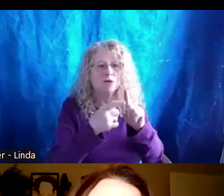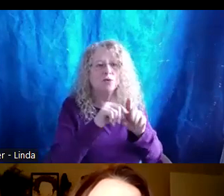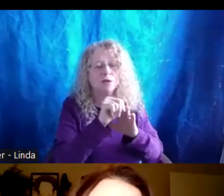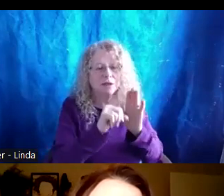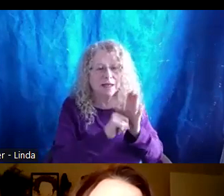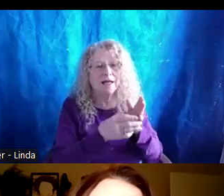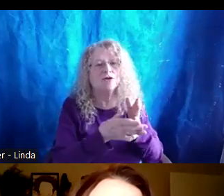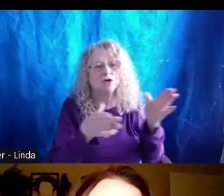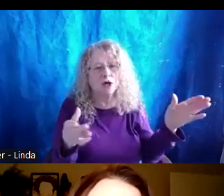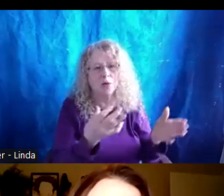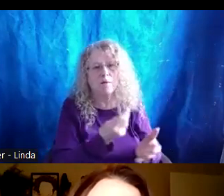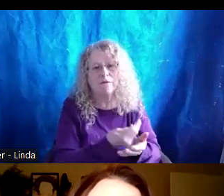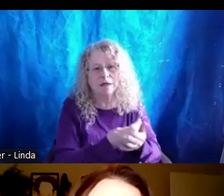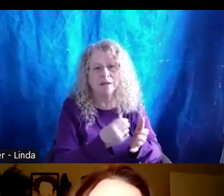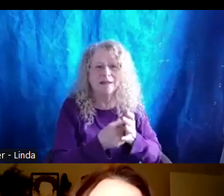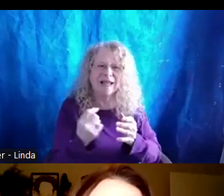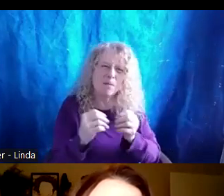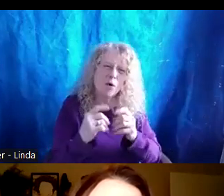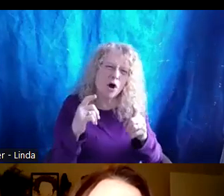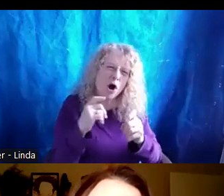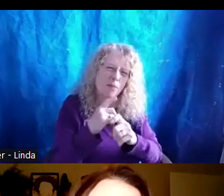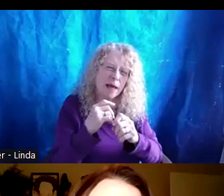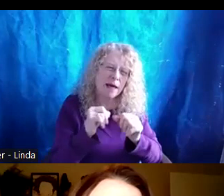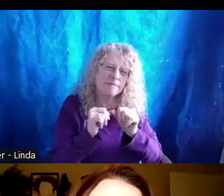SO THAT MADE IT A LITTLE MORE COMPLICATED AND PUSHED OUT THE IMPLEMENTATION DATE BUT